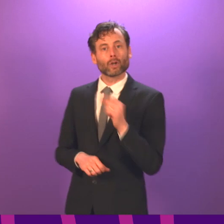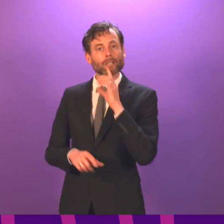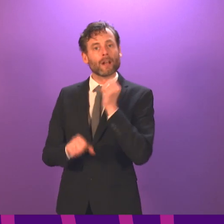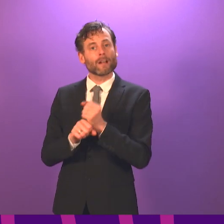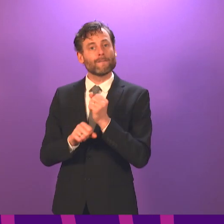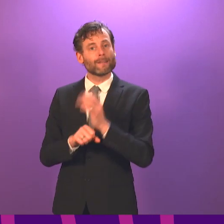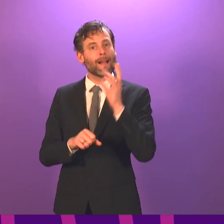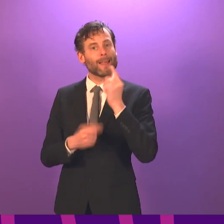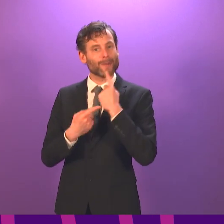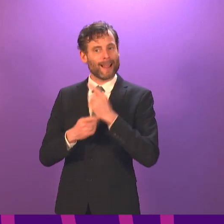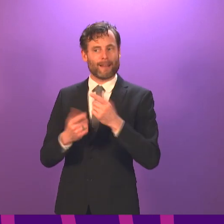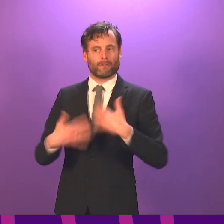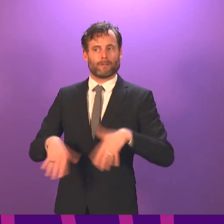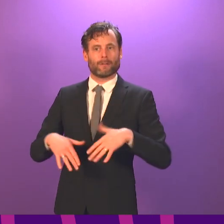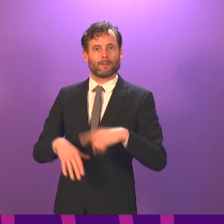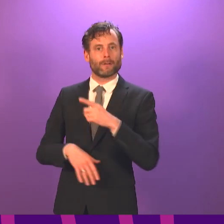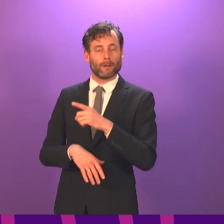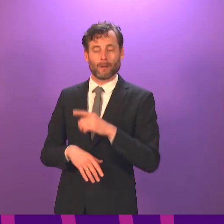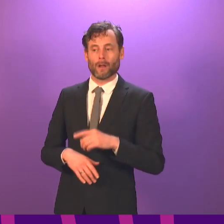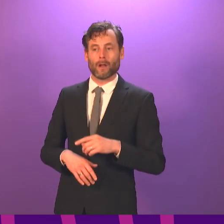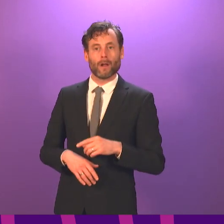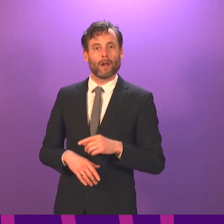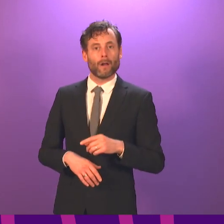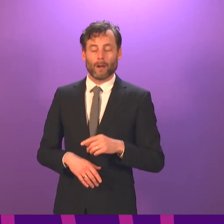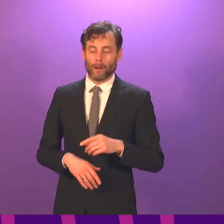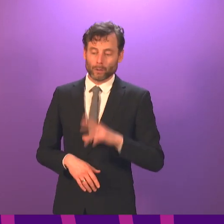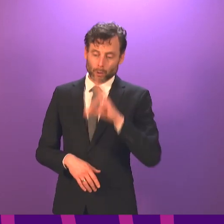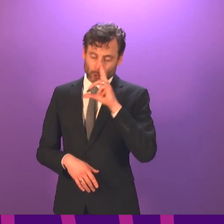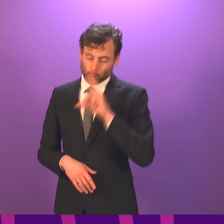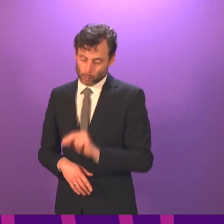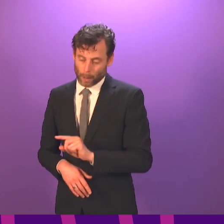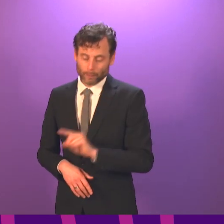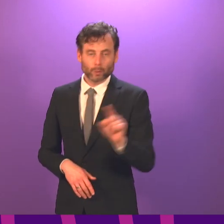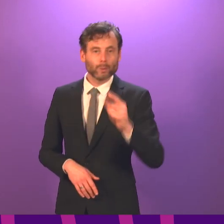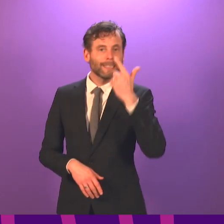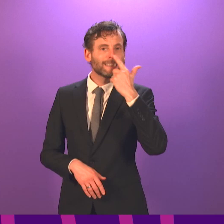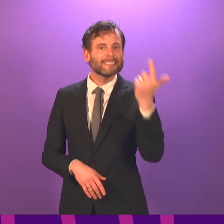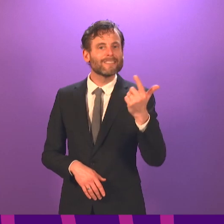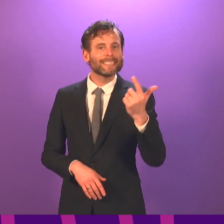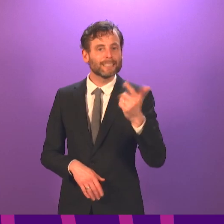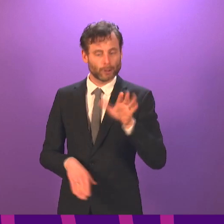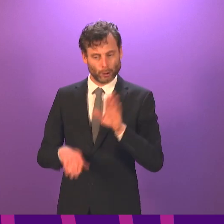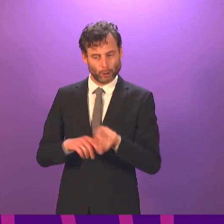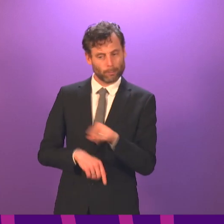welcome announcement that non-contact sports for 12 to 17-year-olds can resume on 15 March.